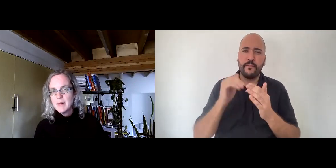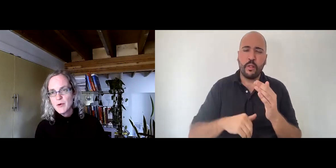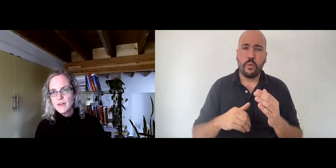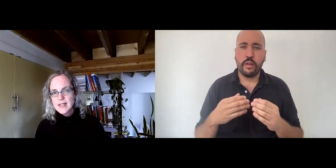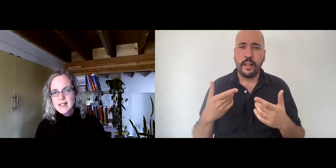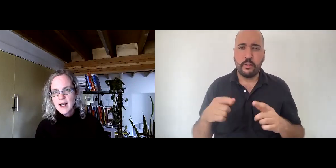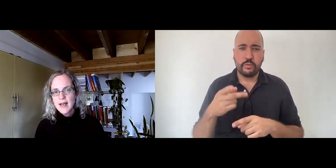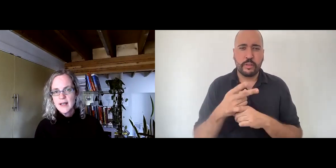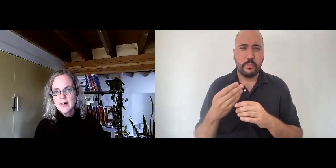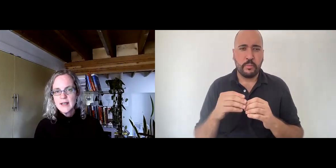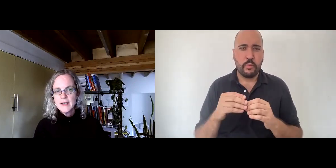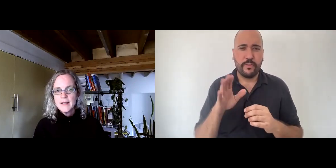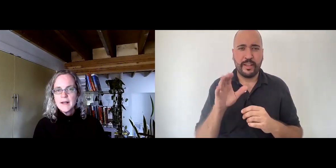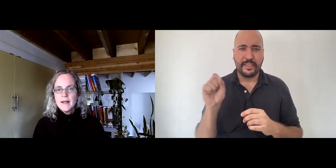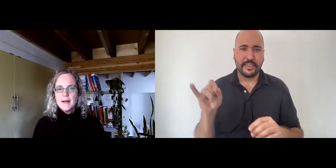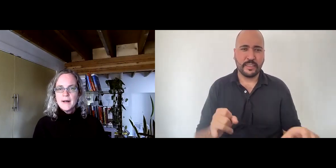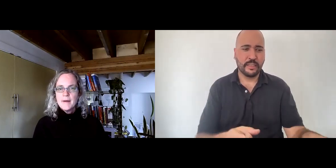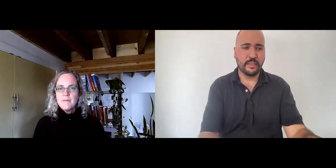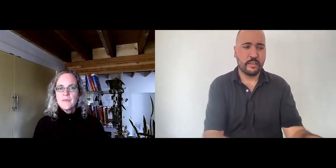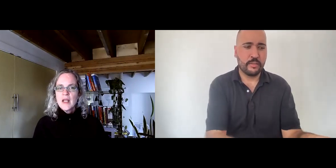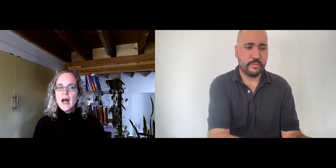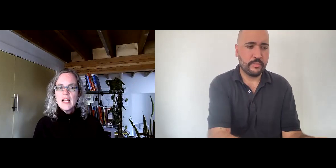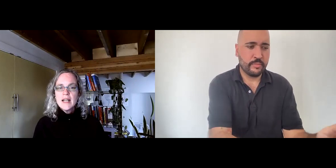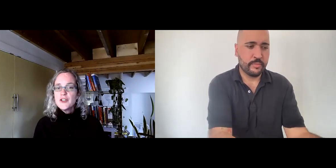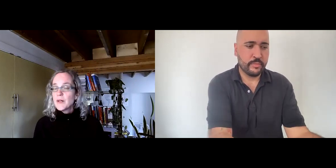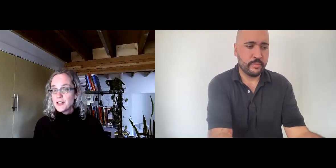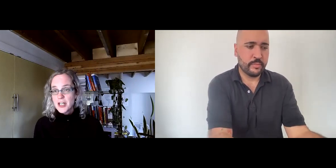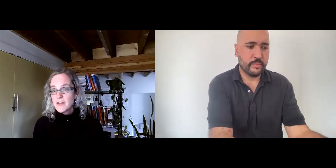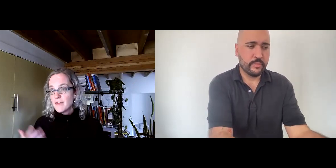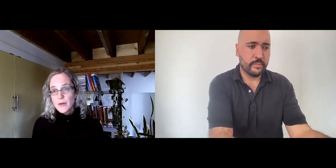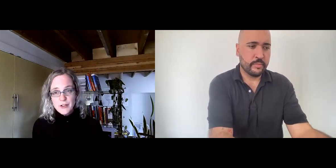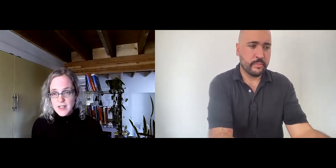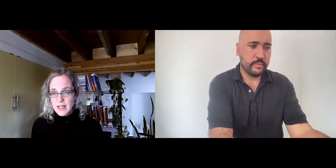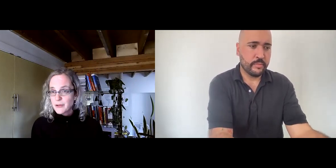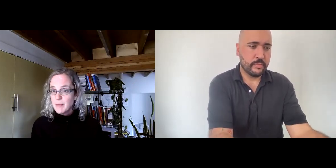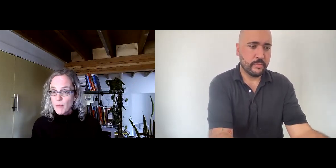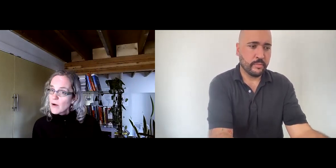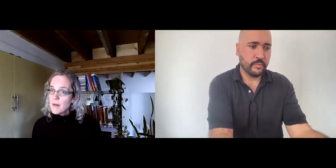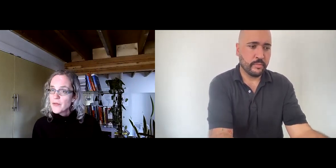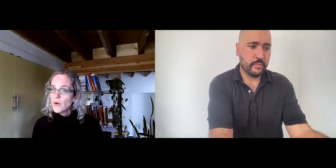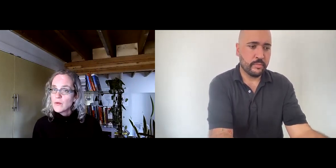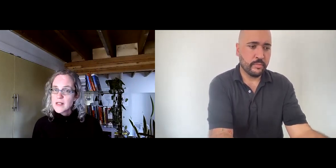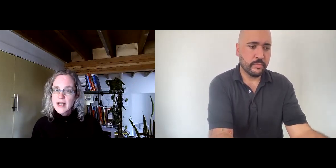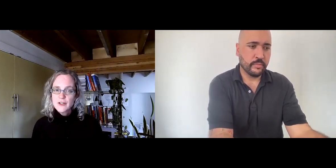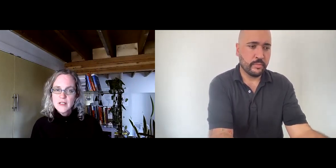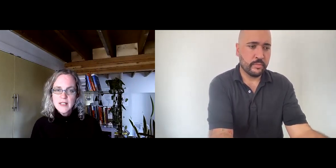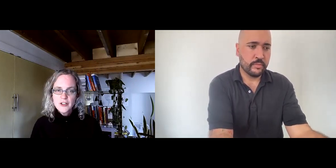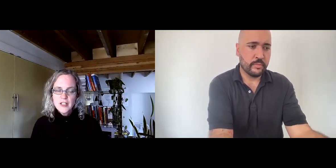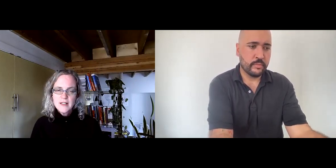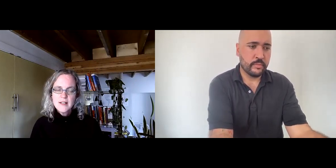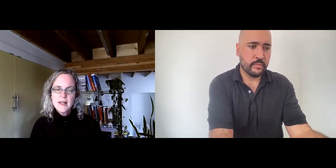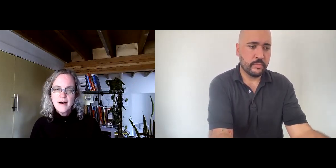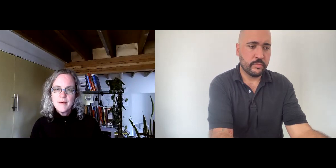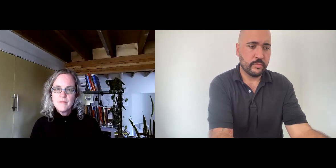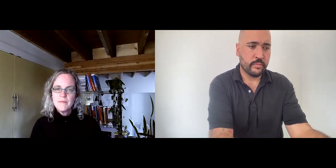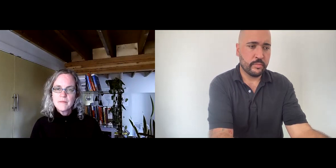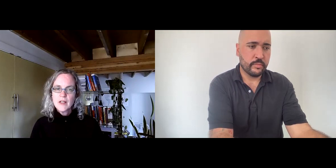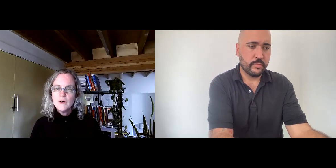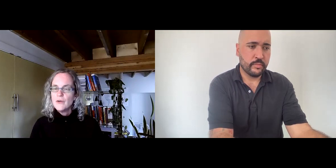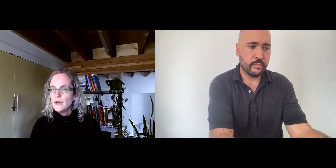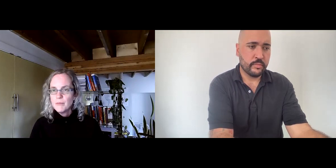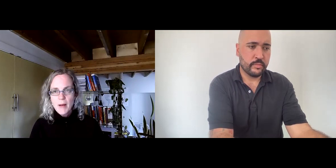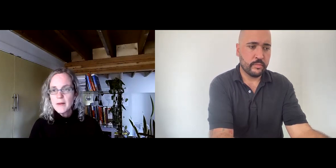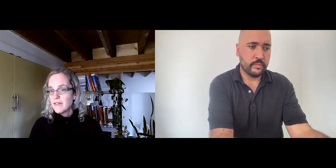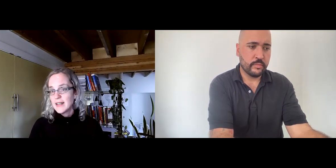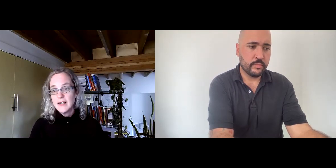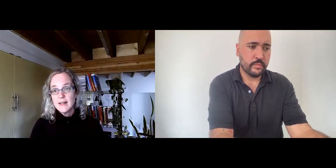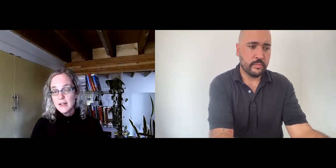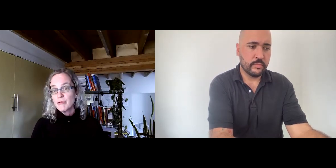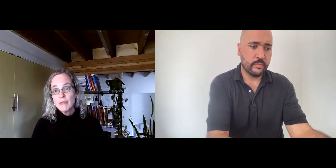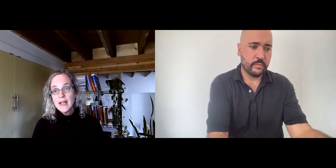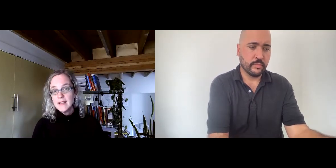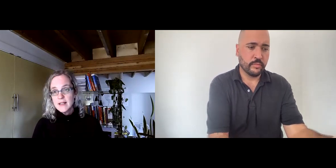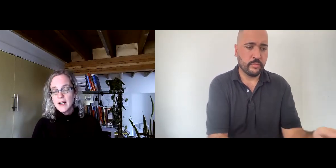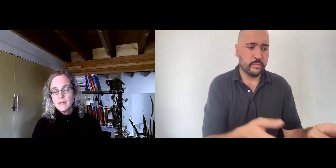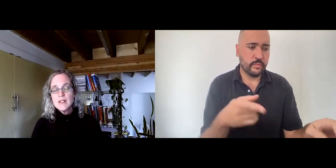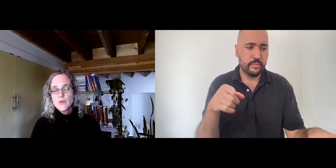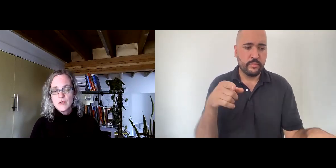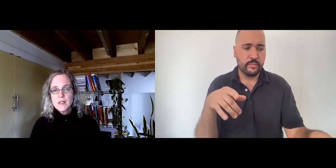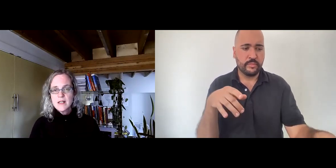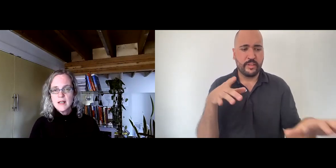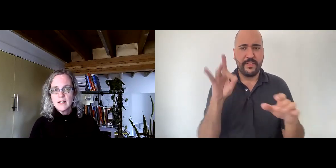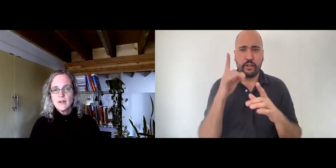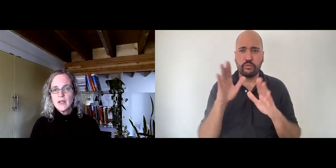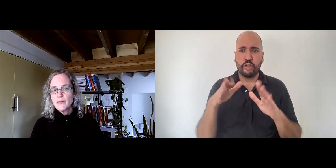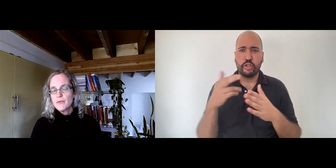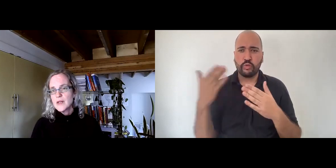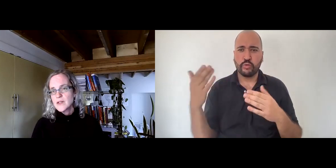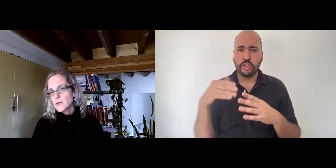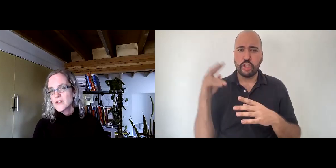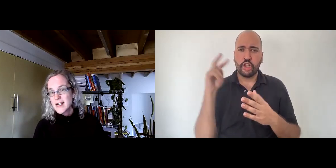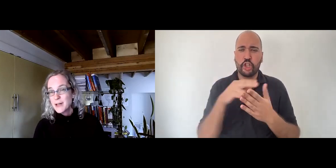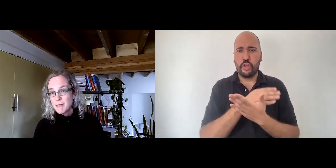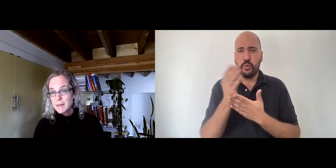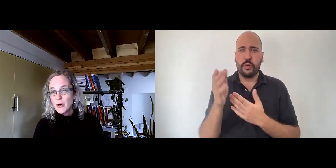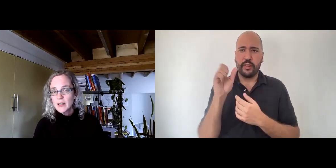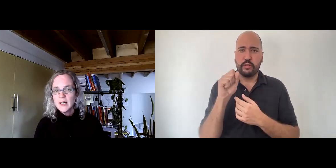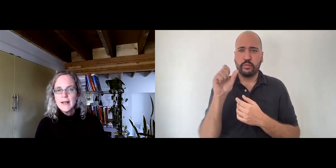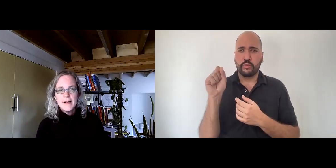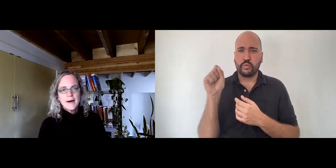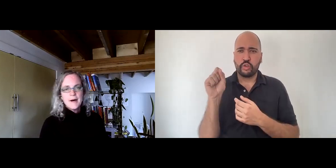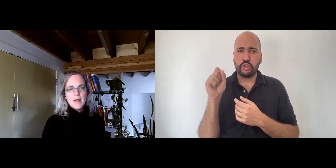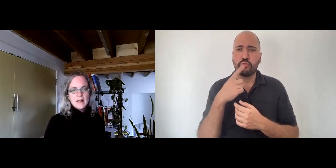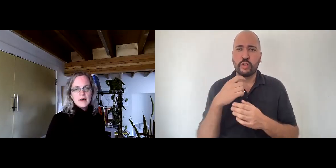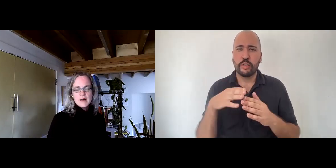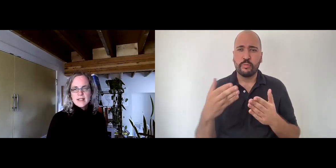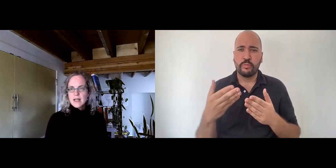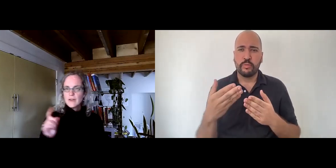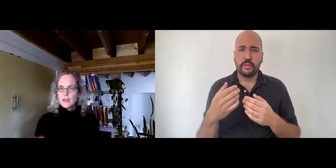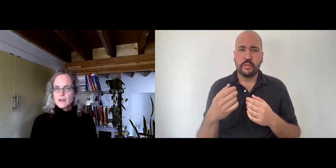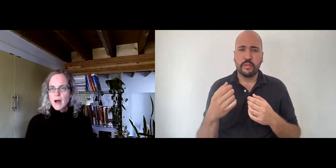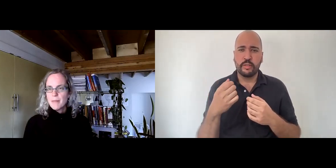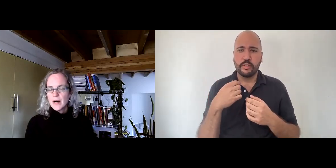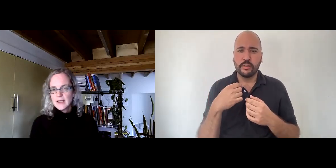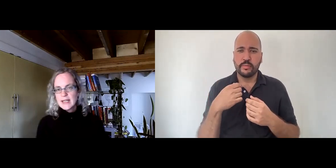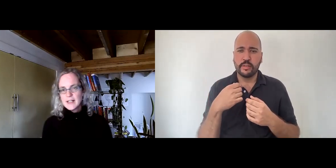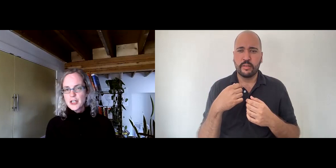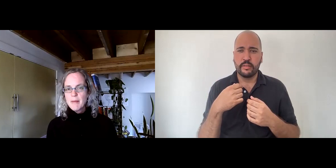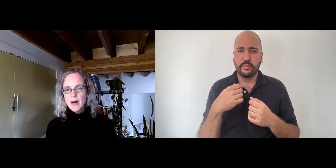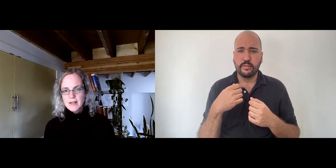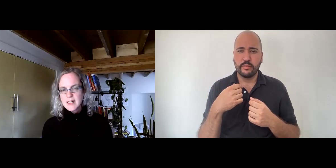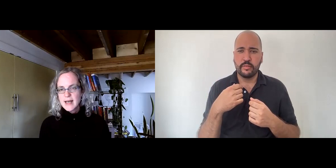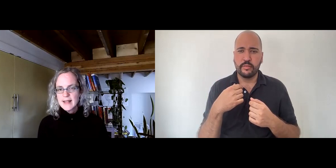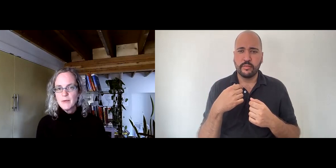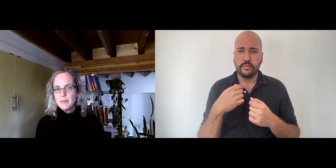I do wanna share that if you're interested in learning more about those extra deductions, you probably find a great resource in looking through the Social Security Red Book and Ciara, you could drop a link in the chat box to that would be great.